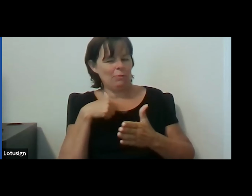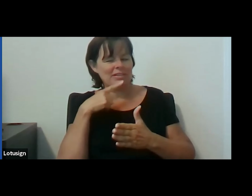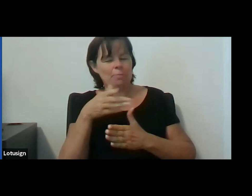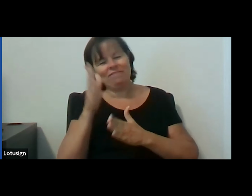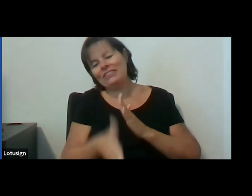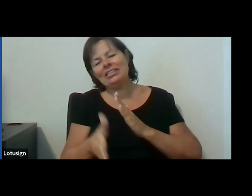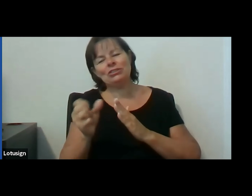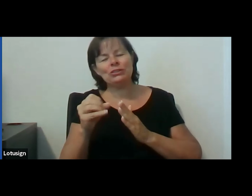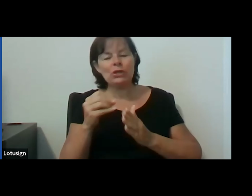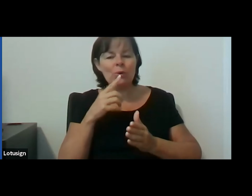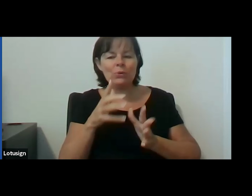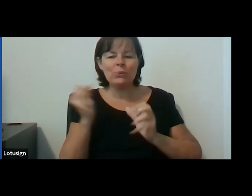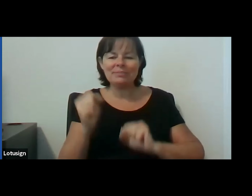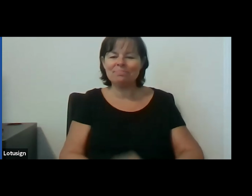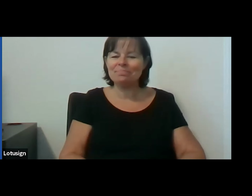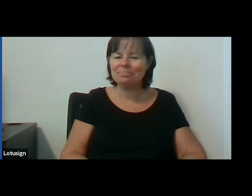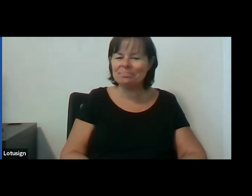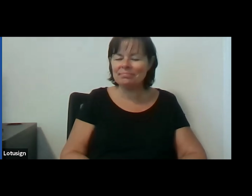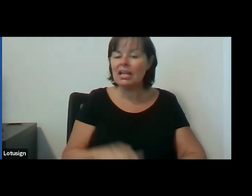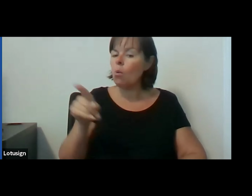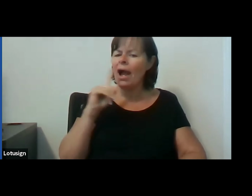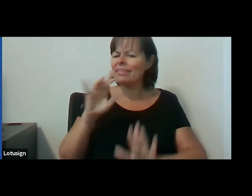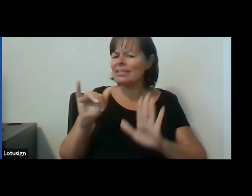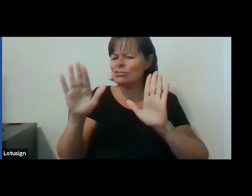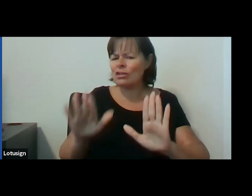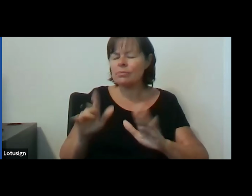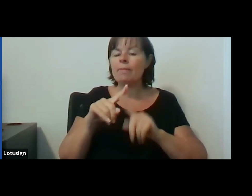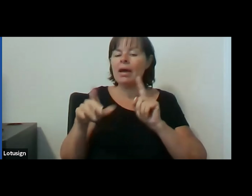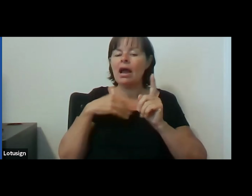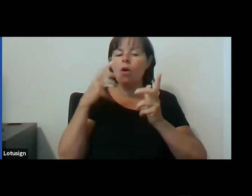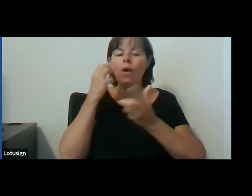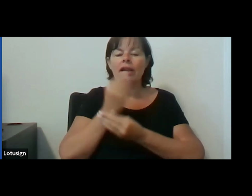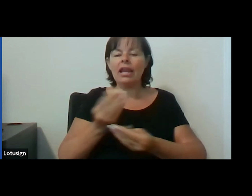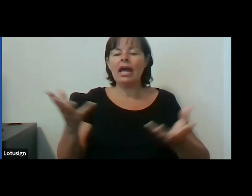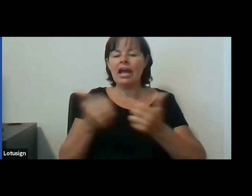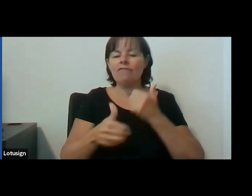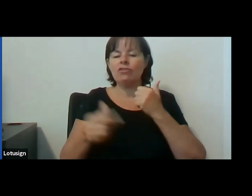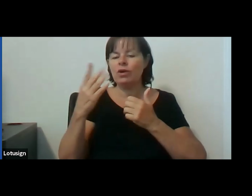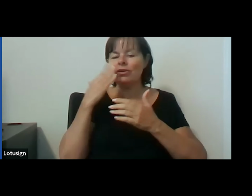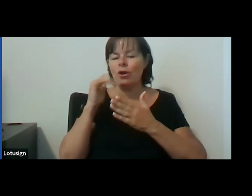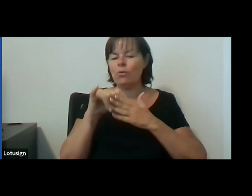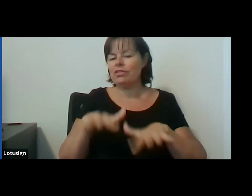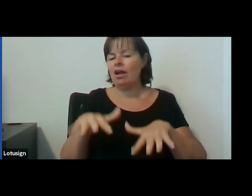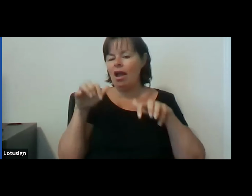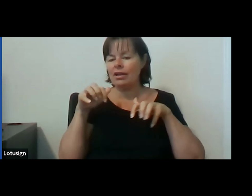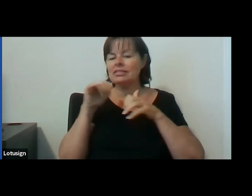well i think that's awesome um you know I I wanted to let everybody in the audience know that we are